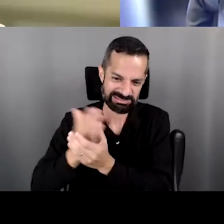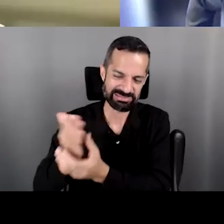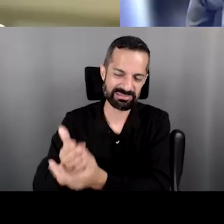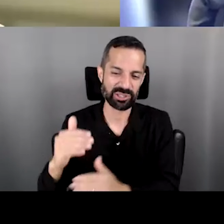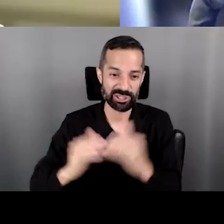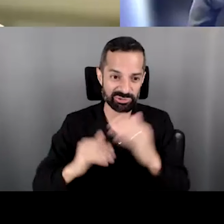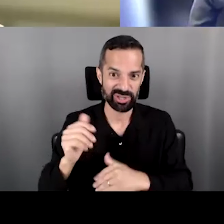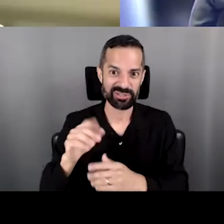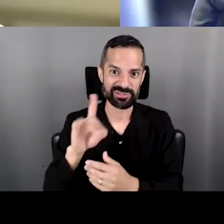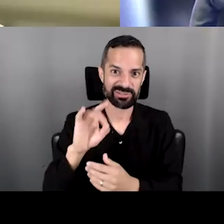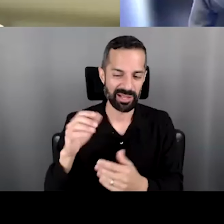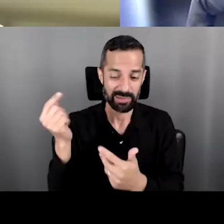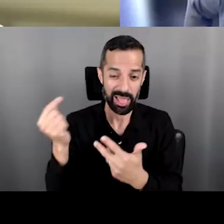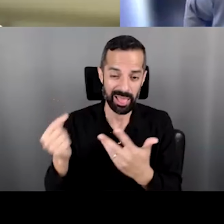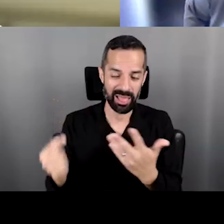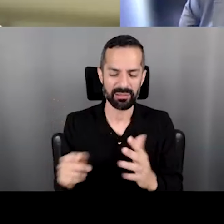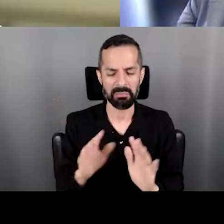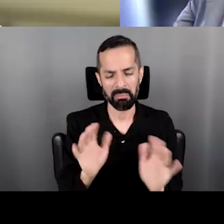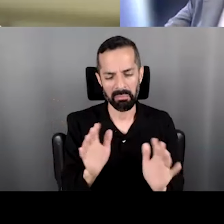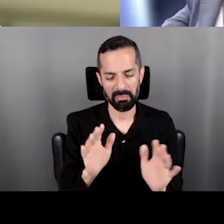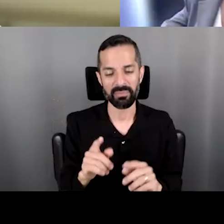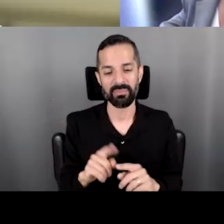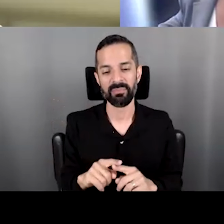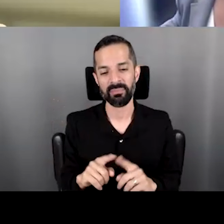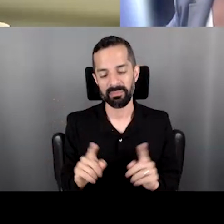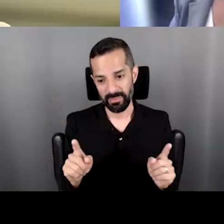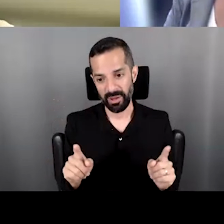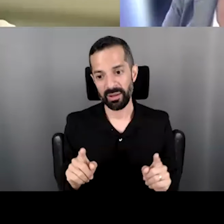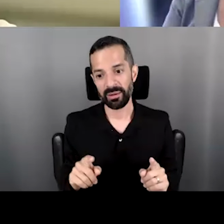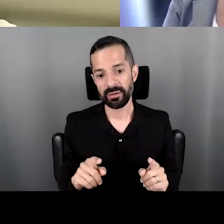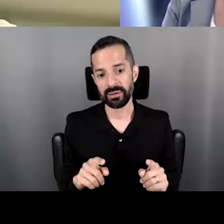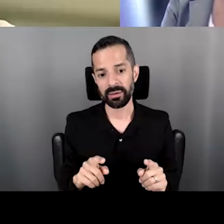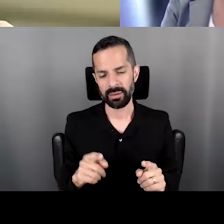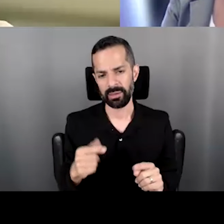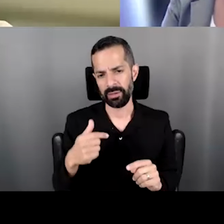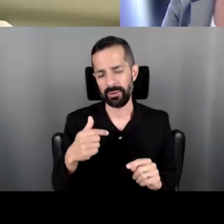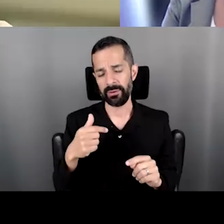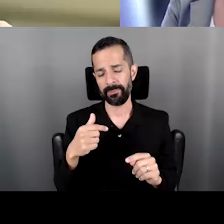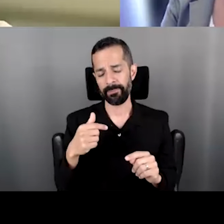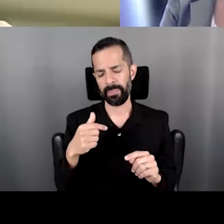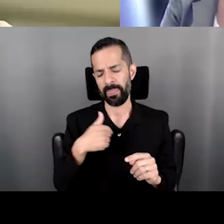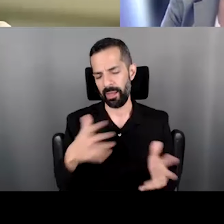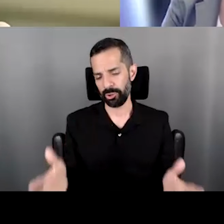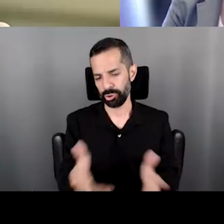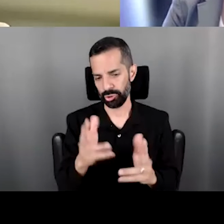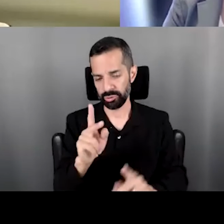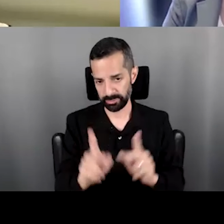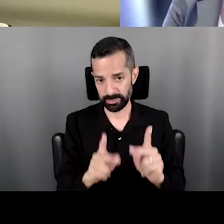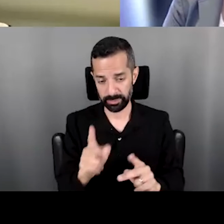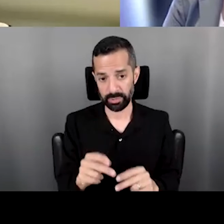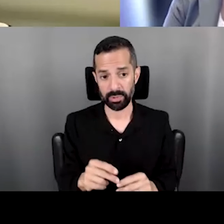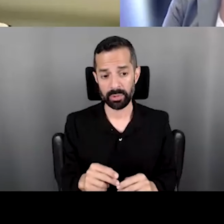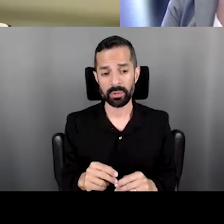what I always encourage people to do, like we said during the presentation, I think that what you submit